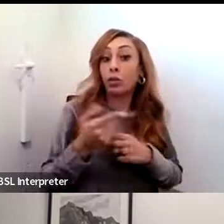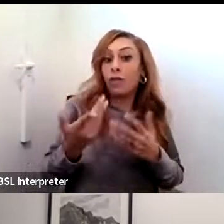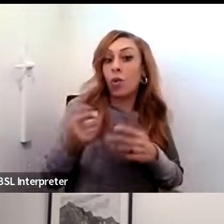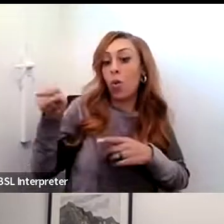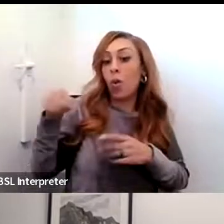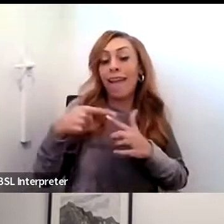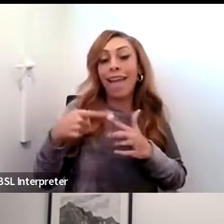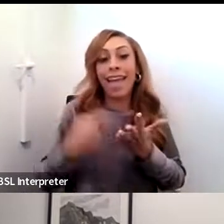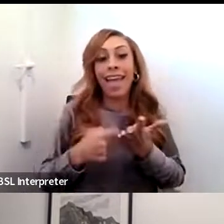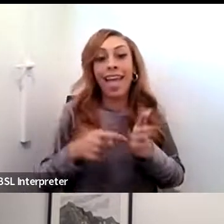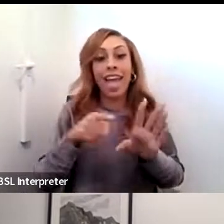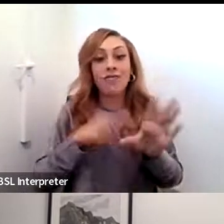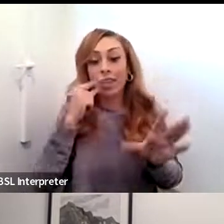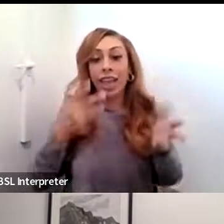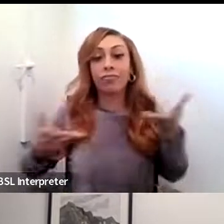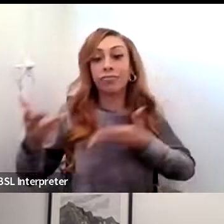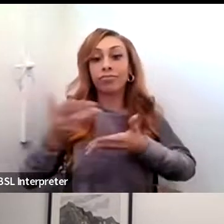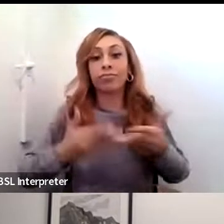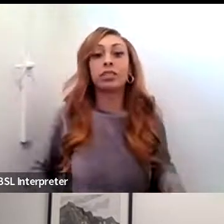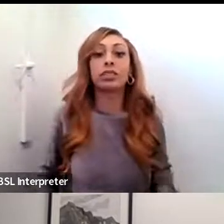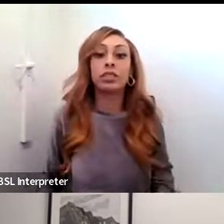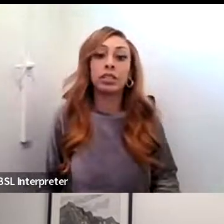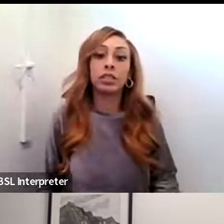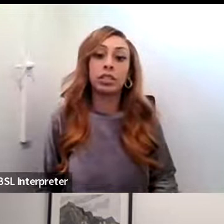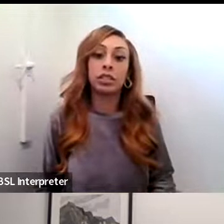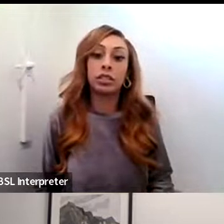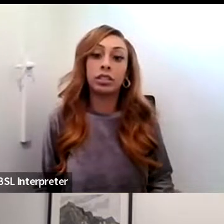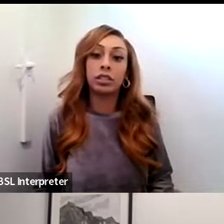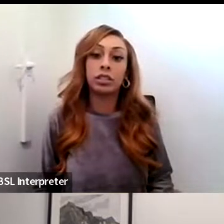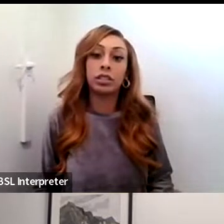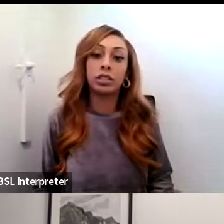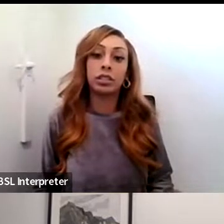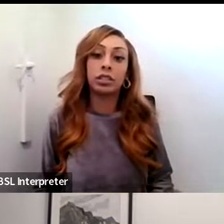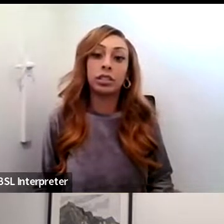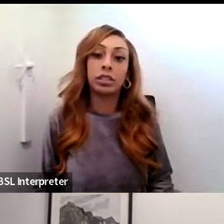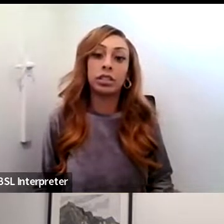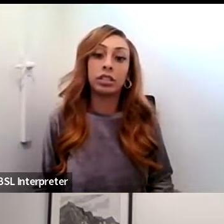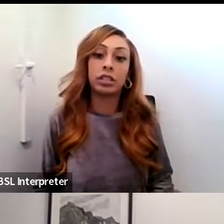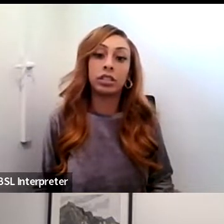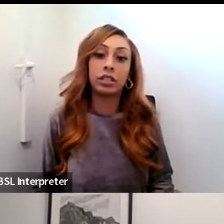do you want to talk a bit about it, Kerry? Yeah, well I don't exactly know where we are with it,